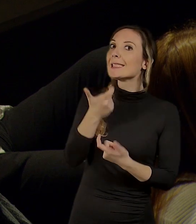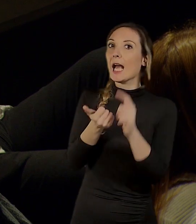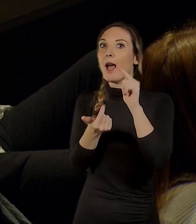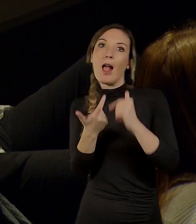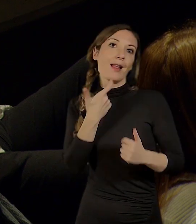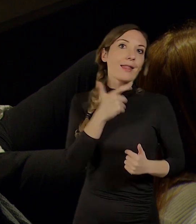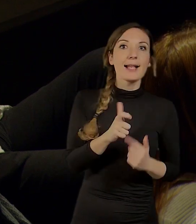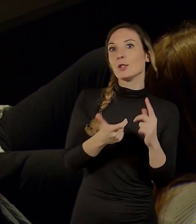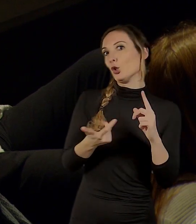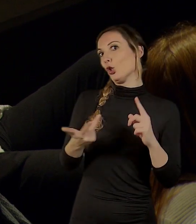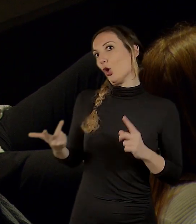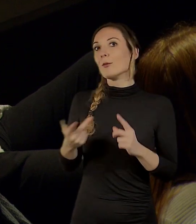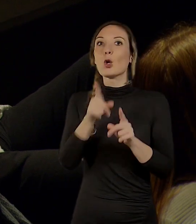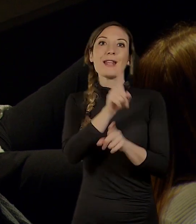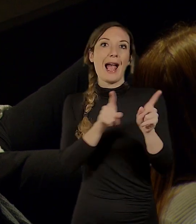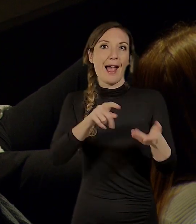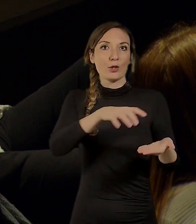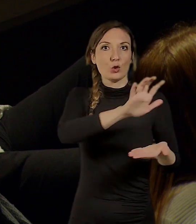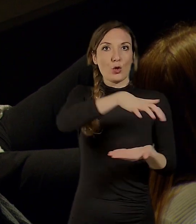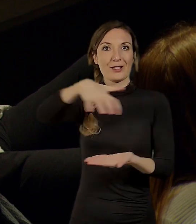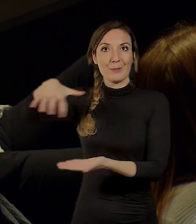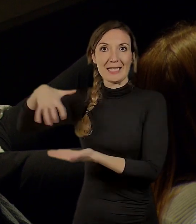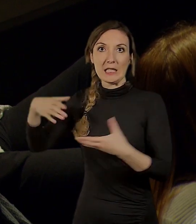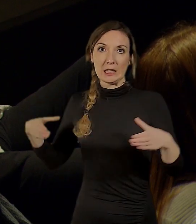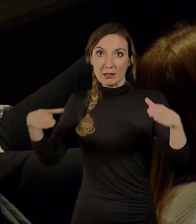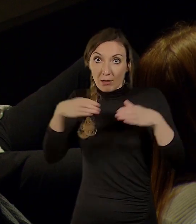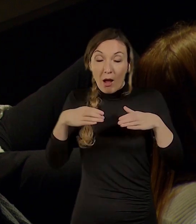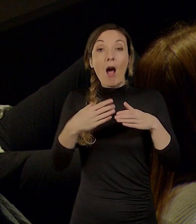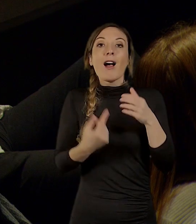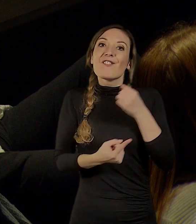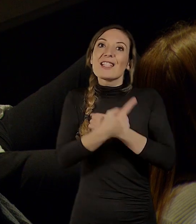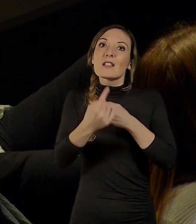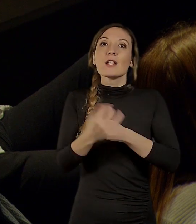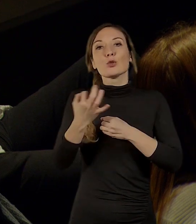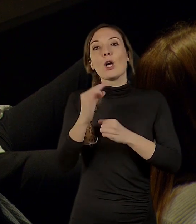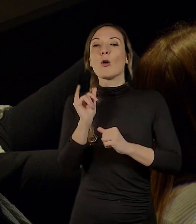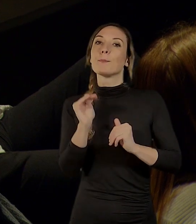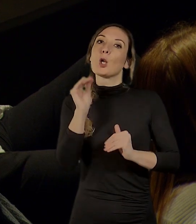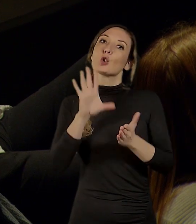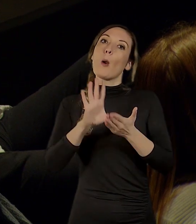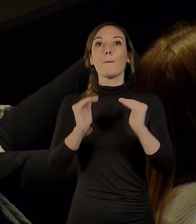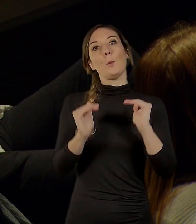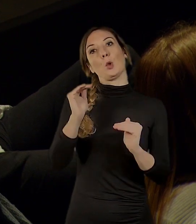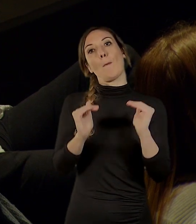of participation, which means a kind of contribution, the investor's contribution to the development